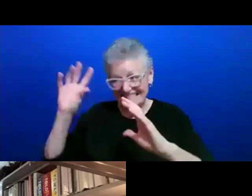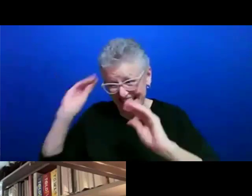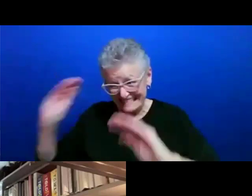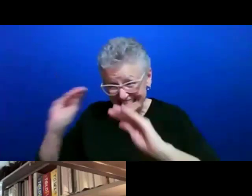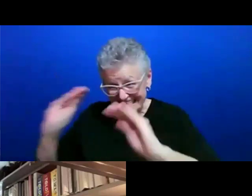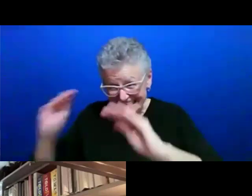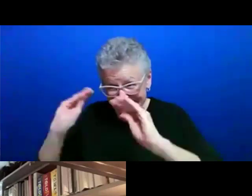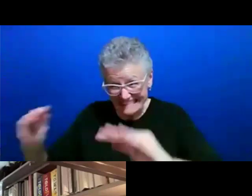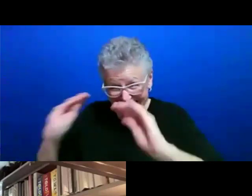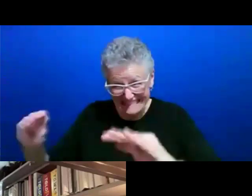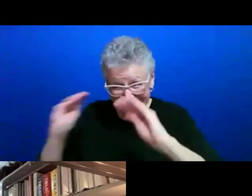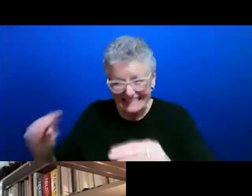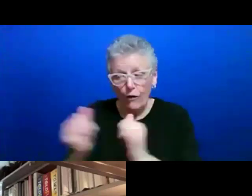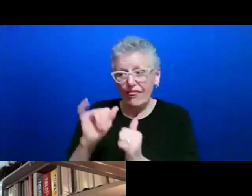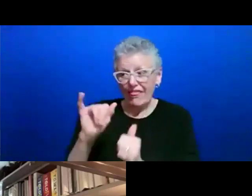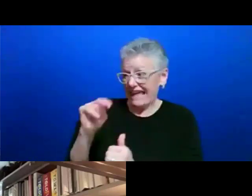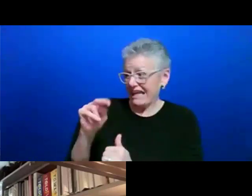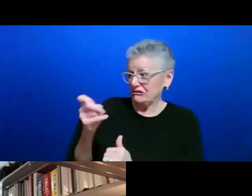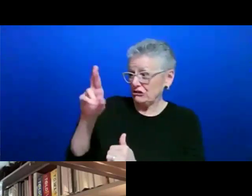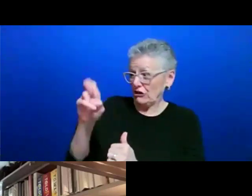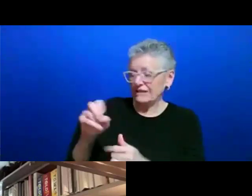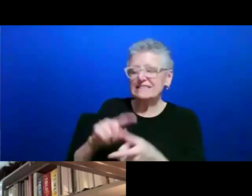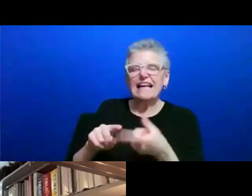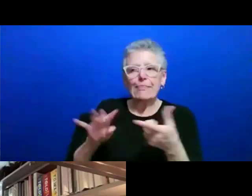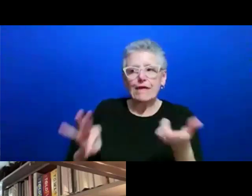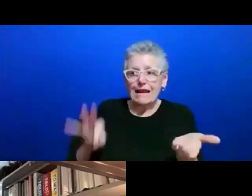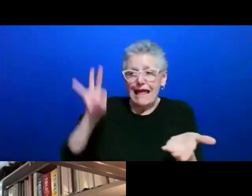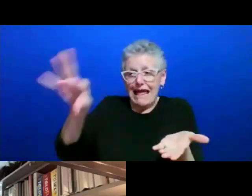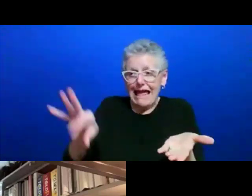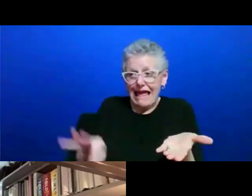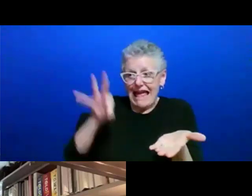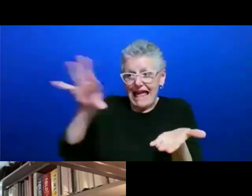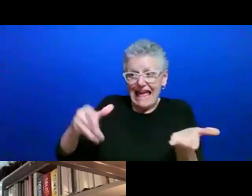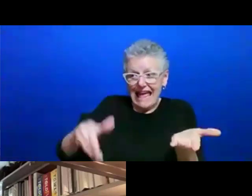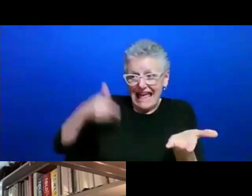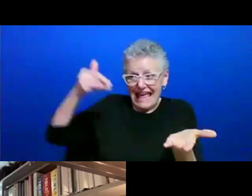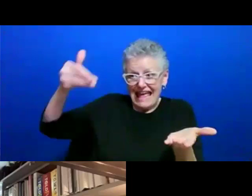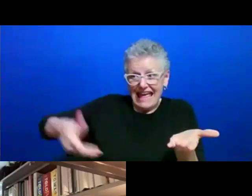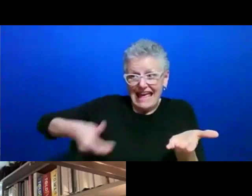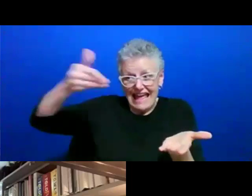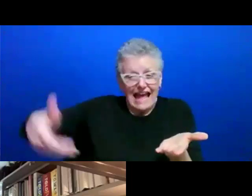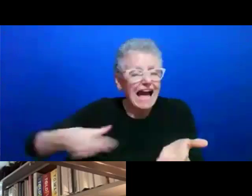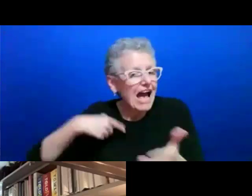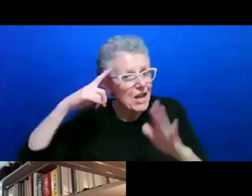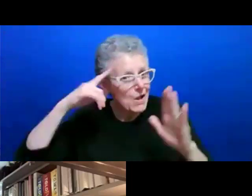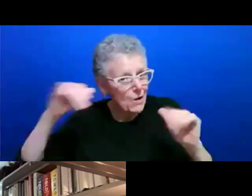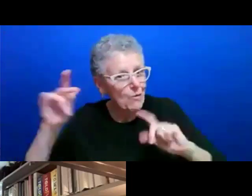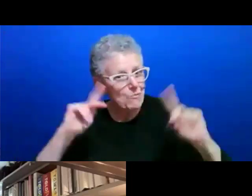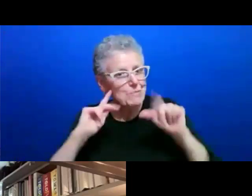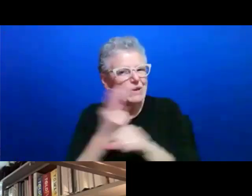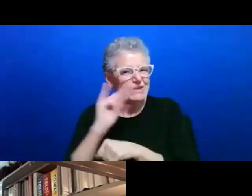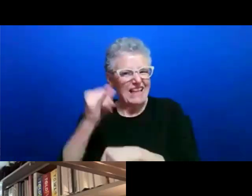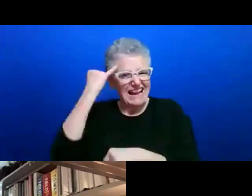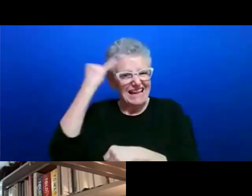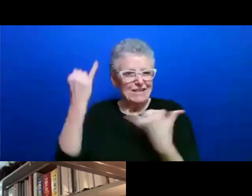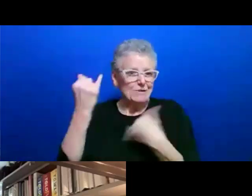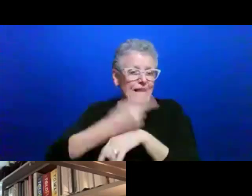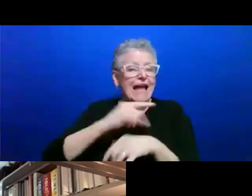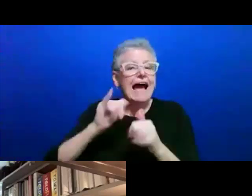and then breaking it down into small, measurable pieces. And I hope that's a tip that someone can take away today, how to increase that communication